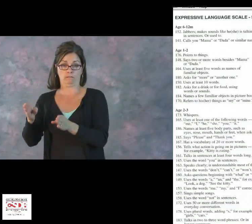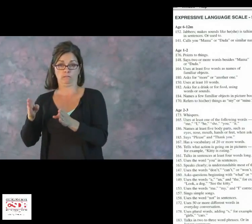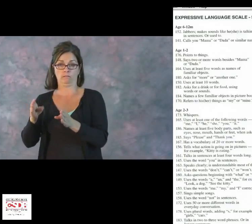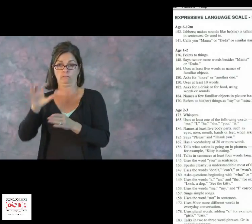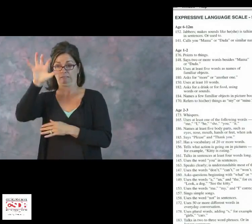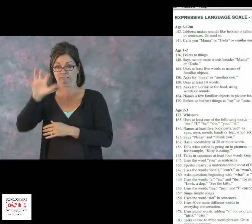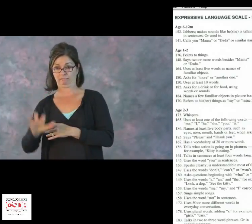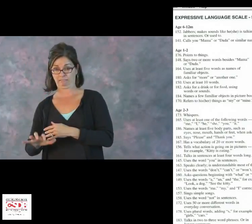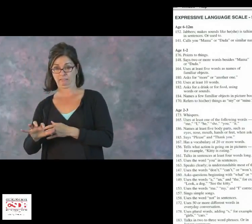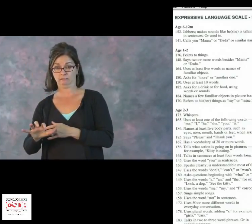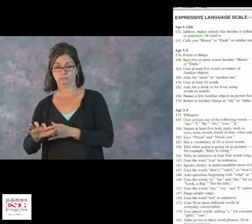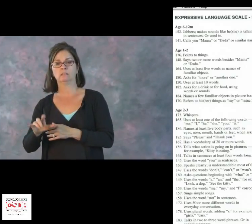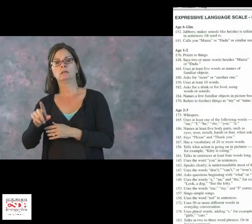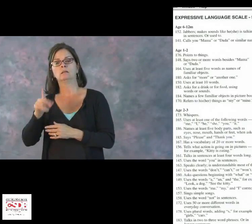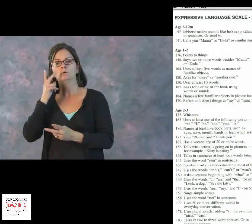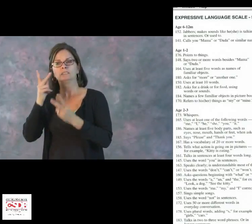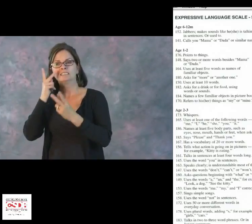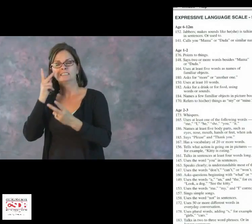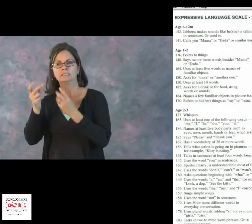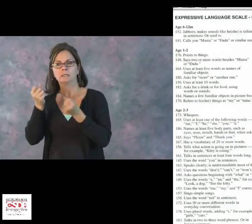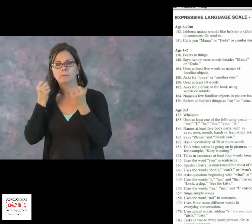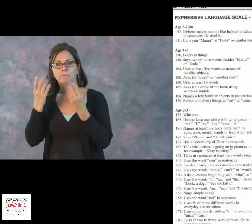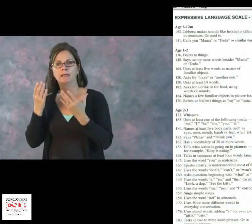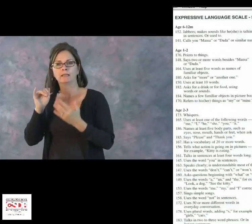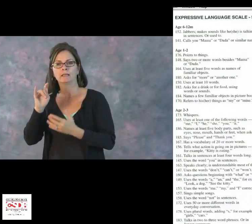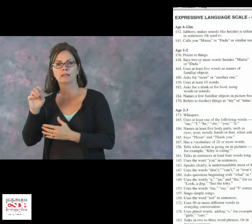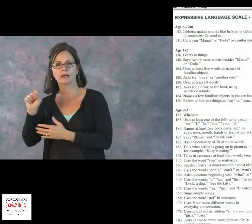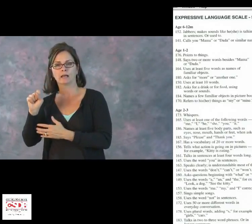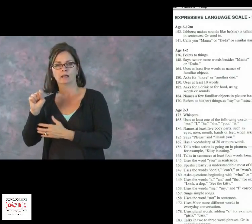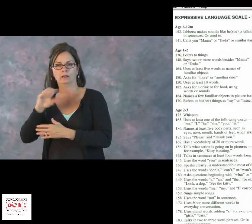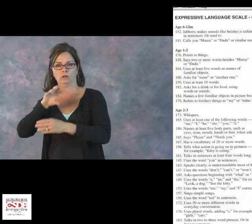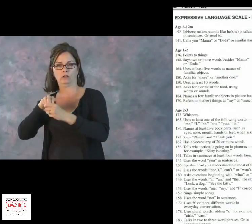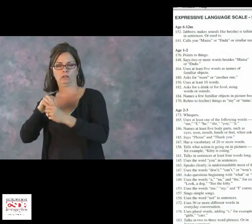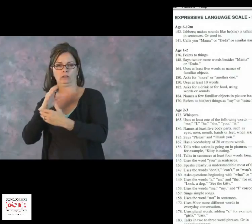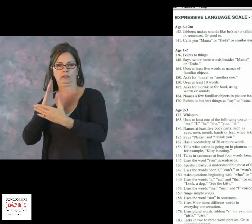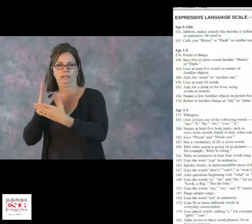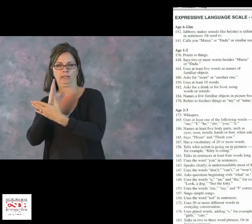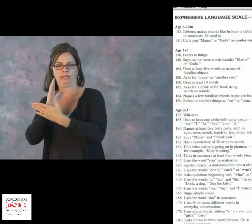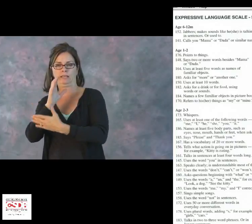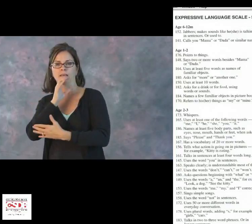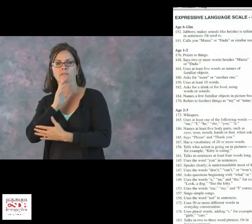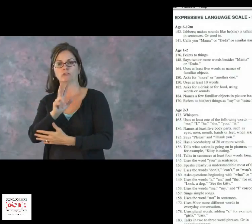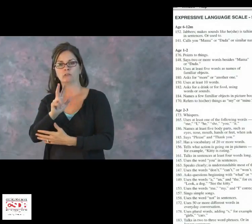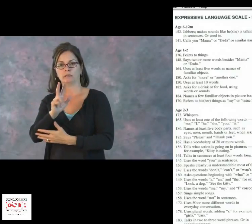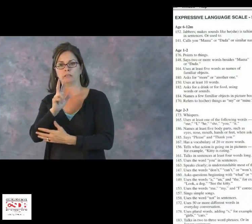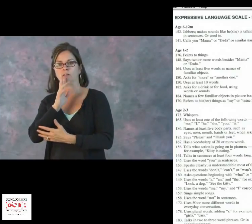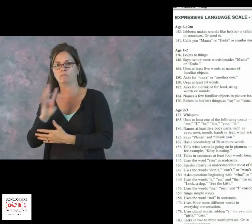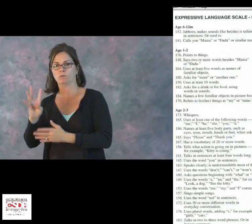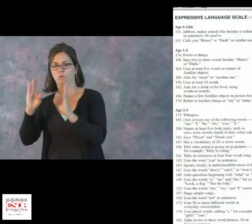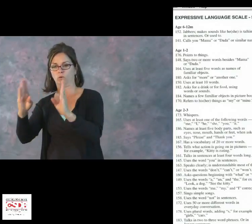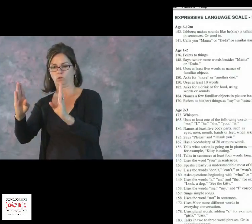we see many items in the Age 3-4 category, so items that are appropriate for children